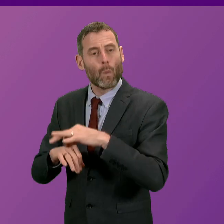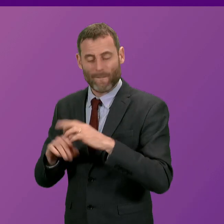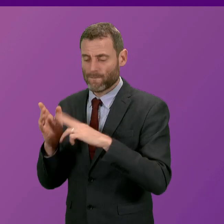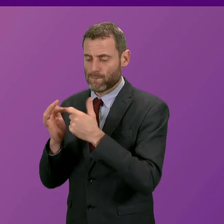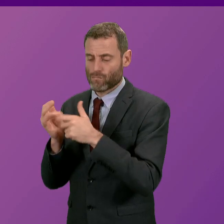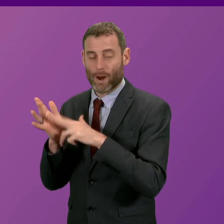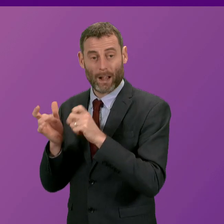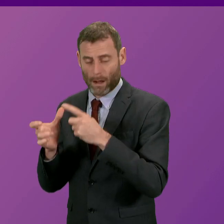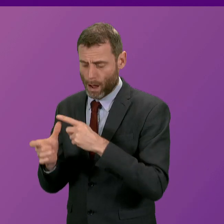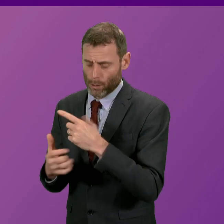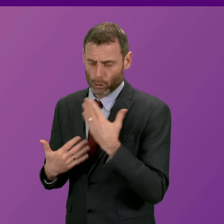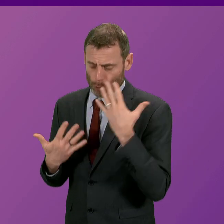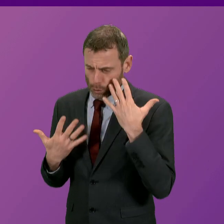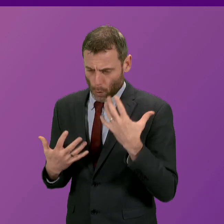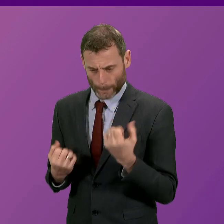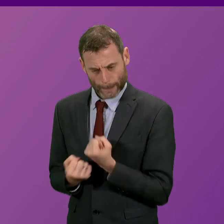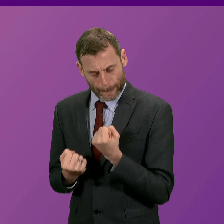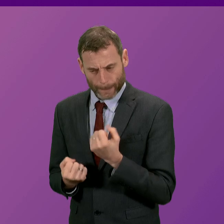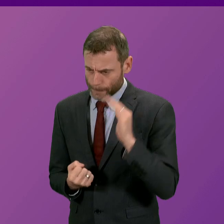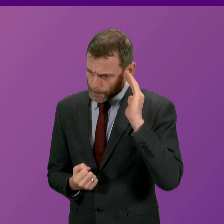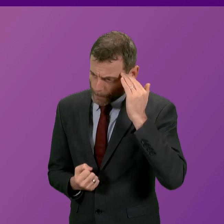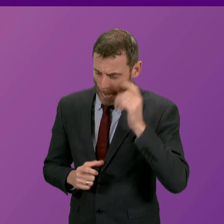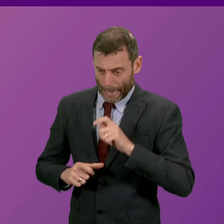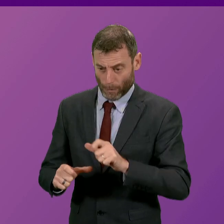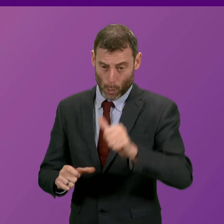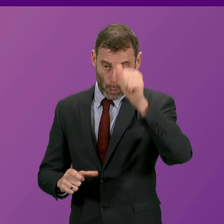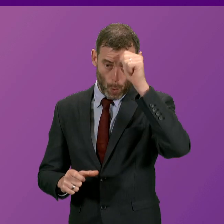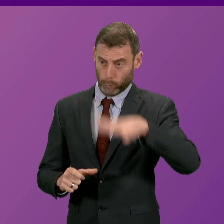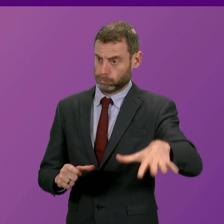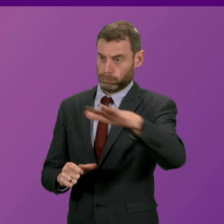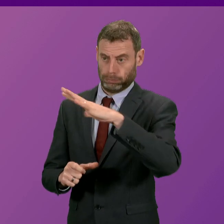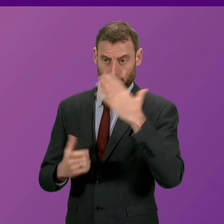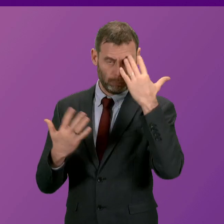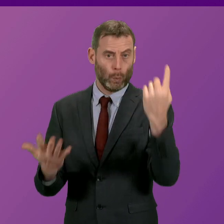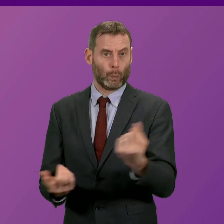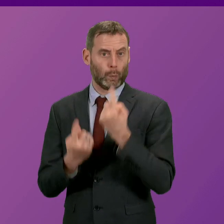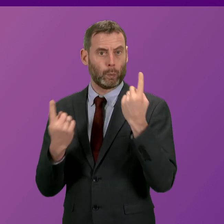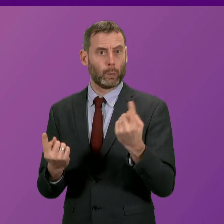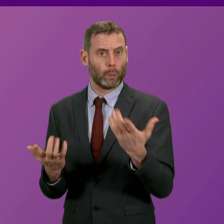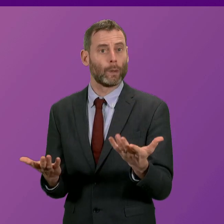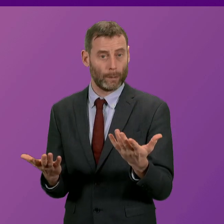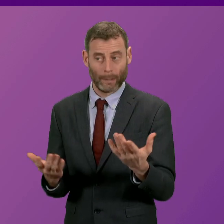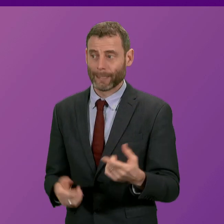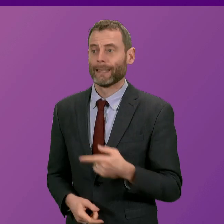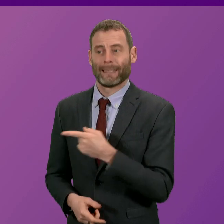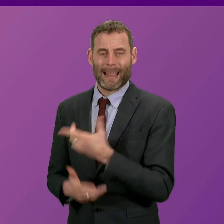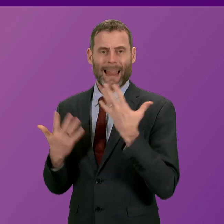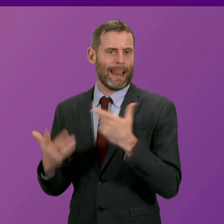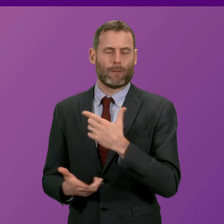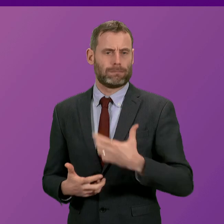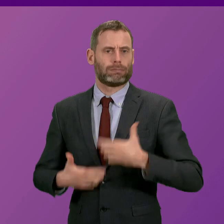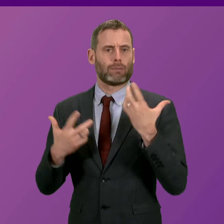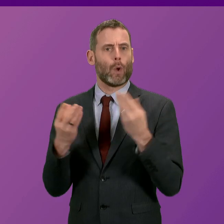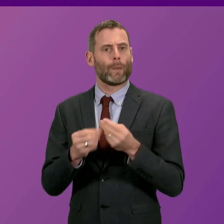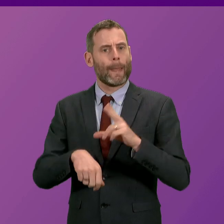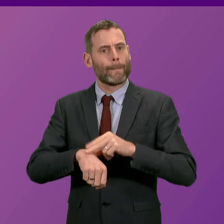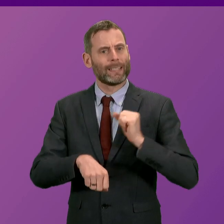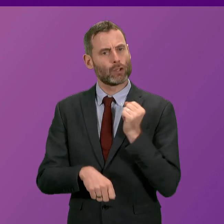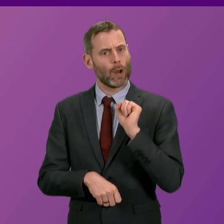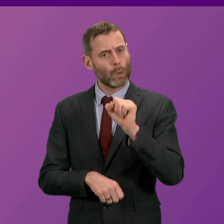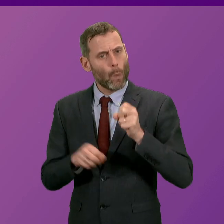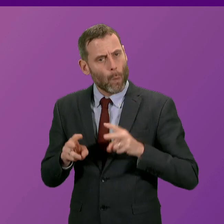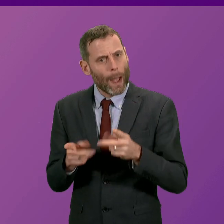strength and dignity, but it has been very clear that they are now critical of elements of Police